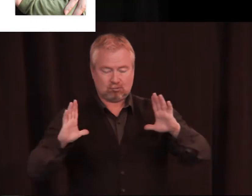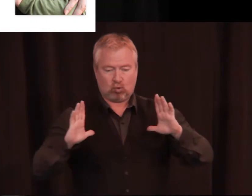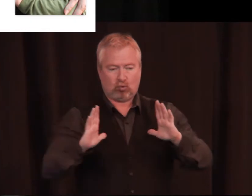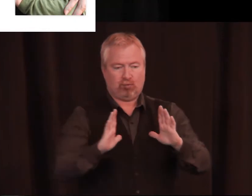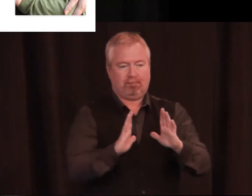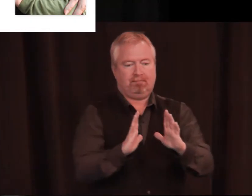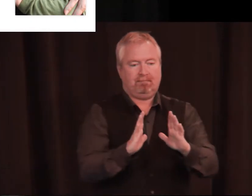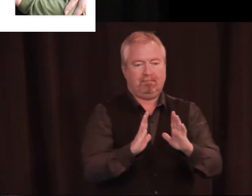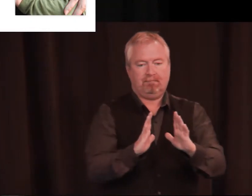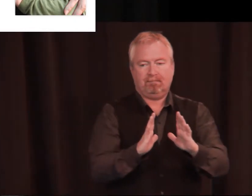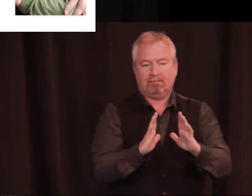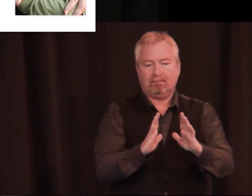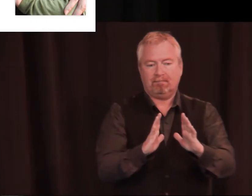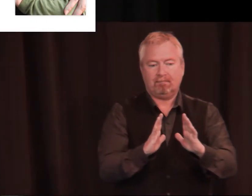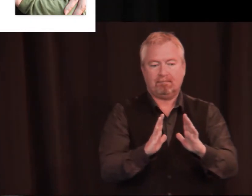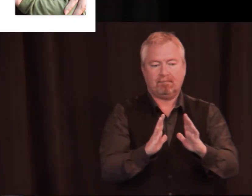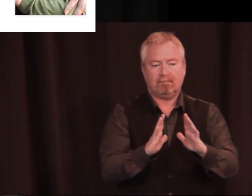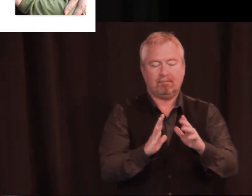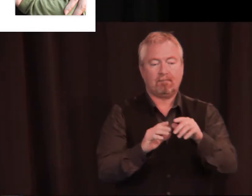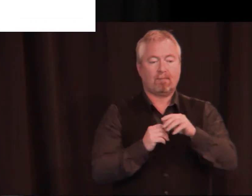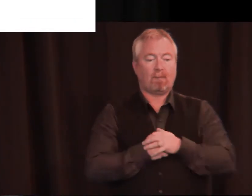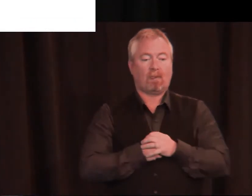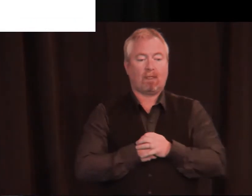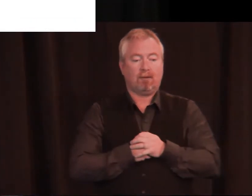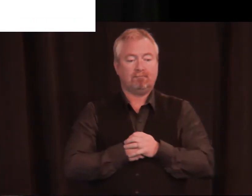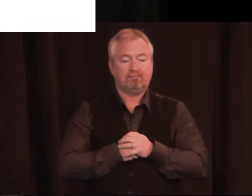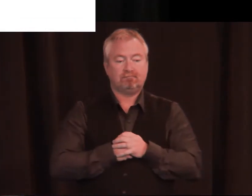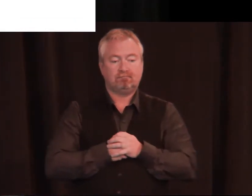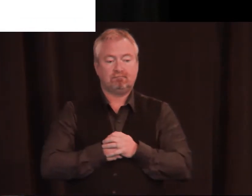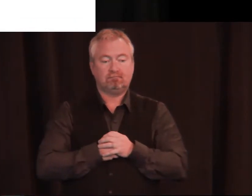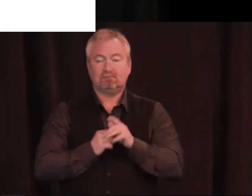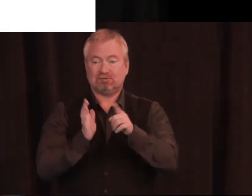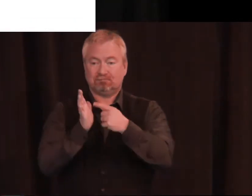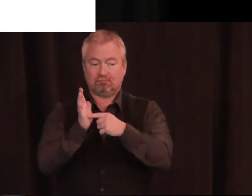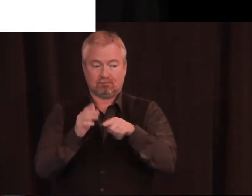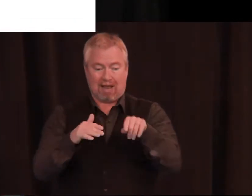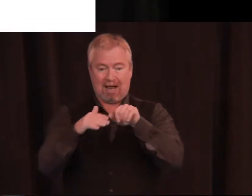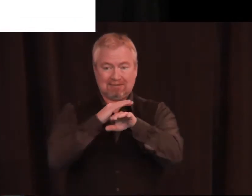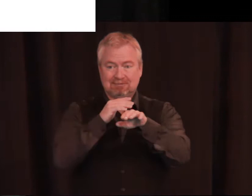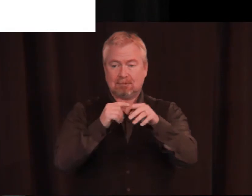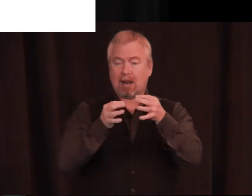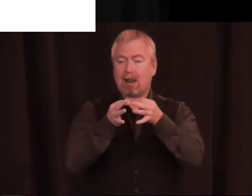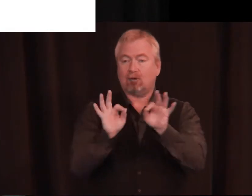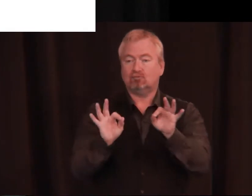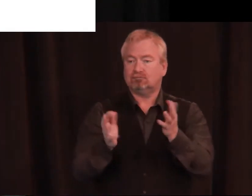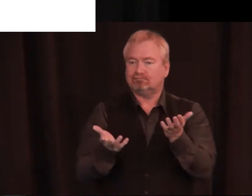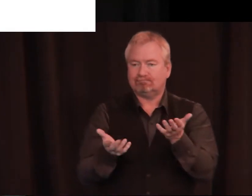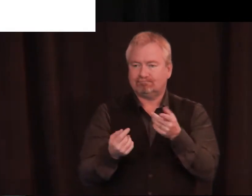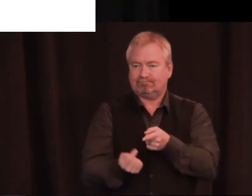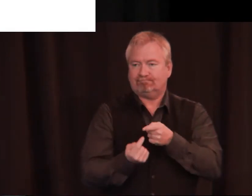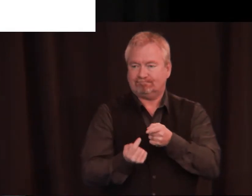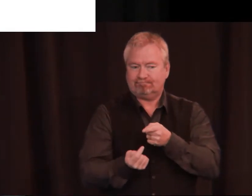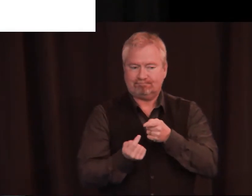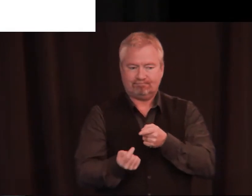And in those cases, language learning can be difficult. So, there are different barriers to access.